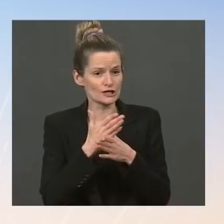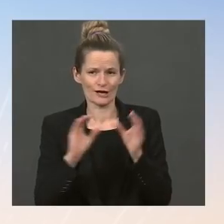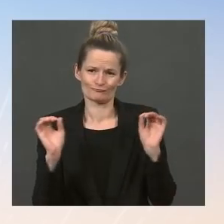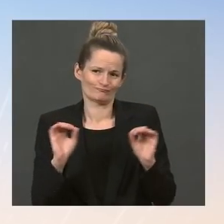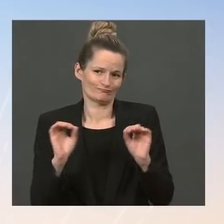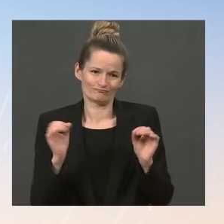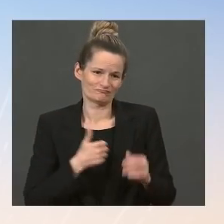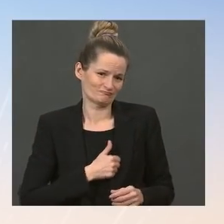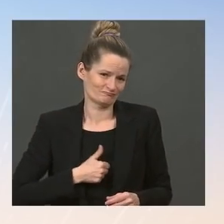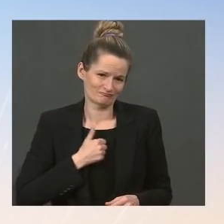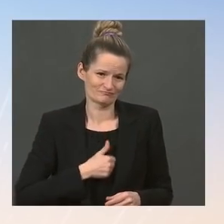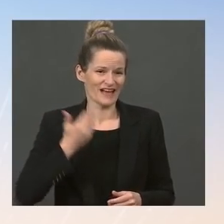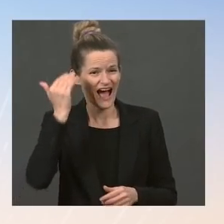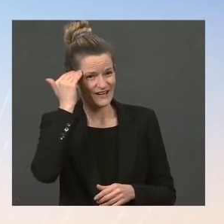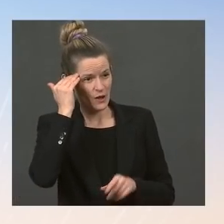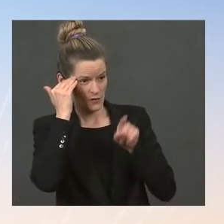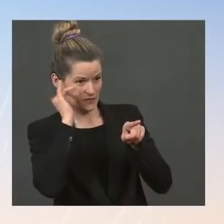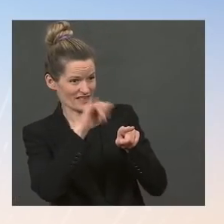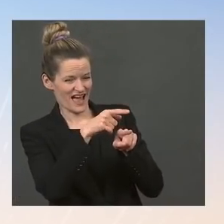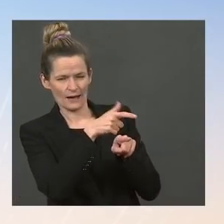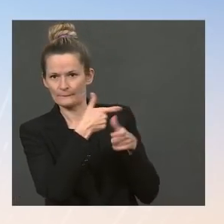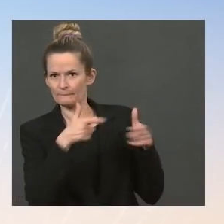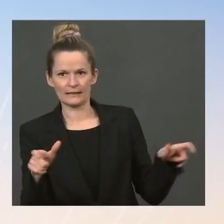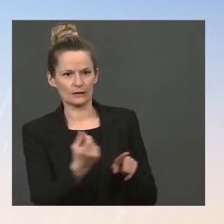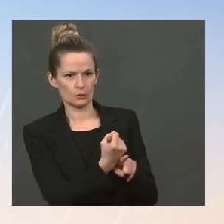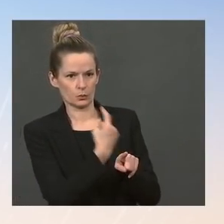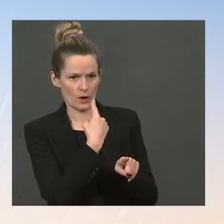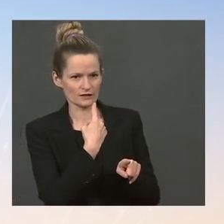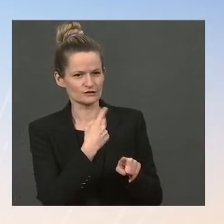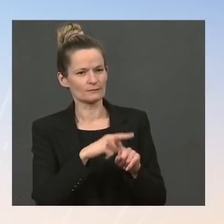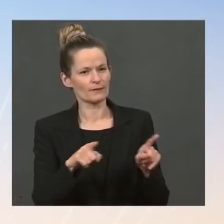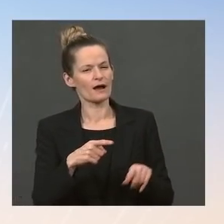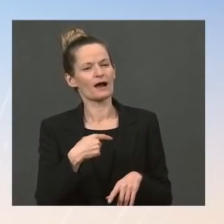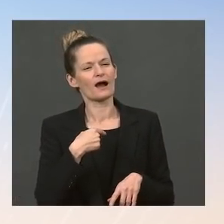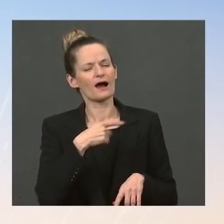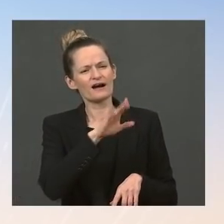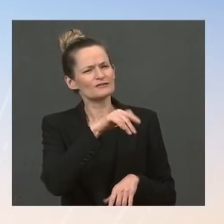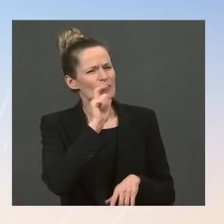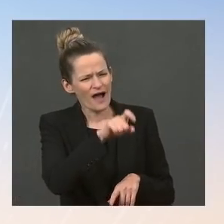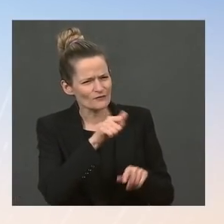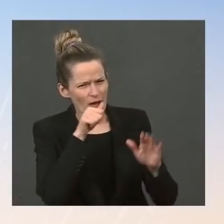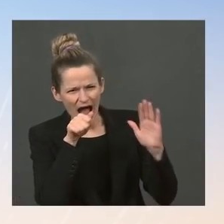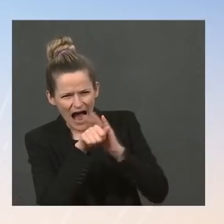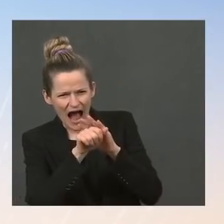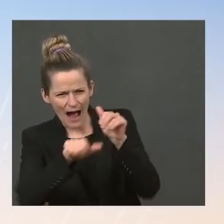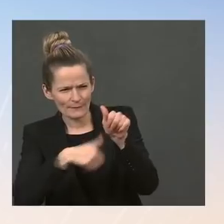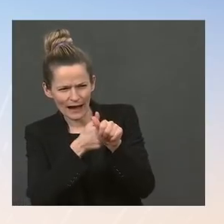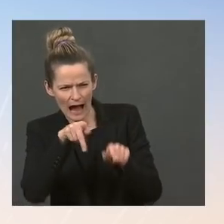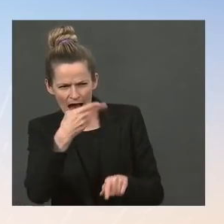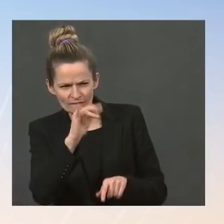a big question on Phil's mind. Go ahead. It's okay. Don't hide behind Phil. Go ahead. The Press: Thanks, Jen. Yesterday, the President